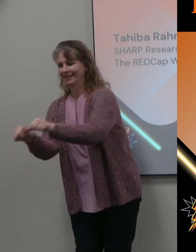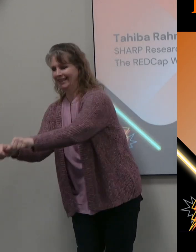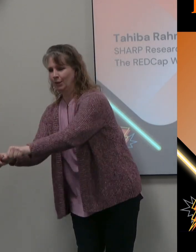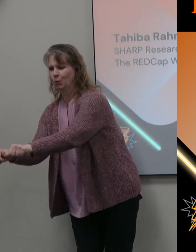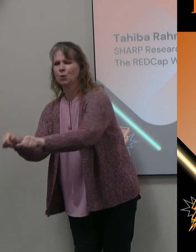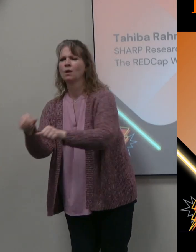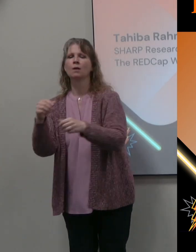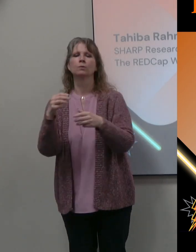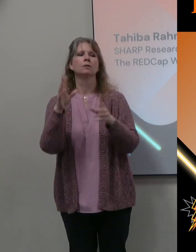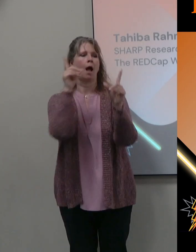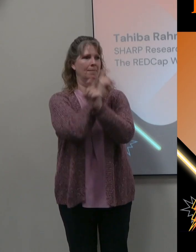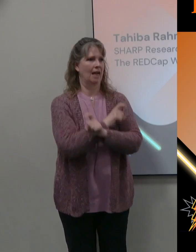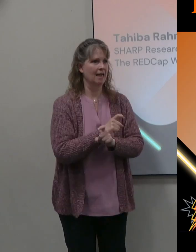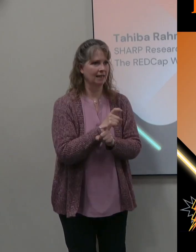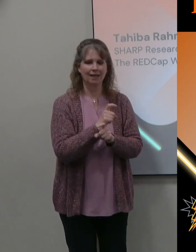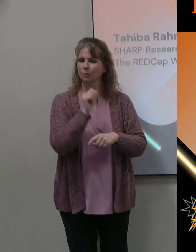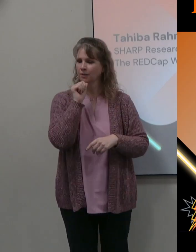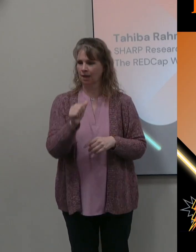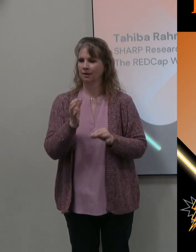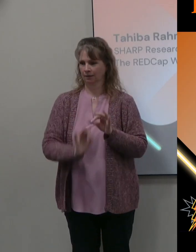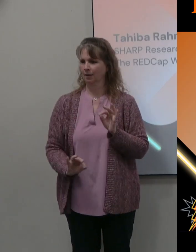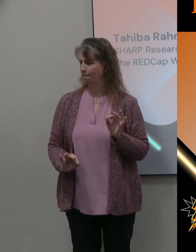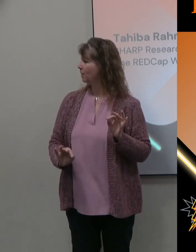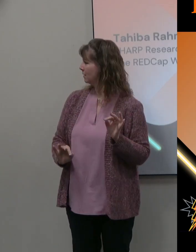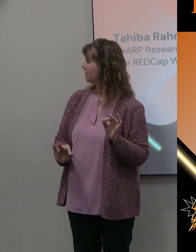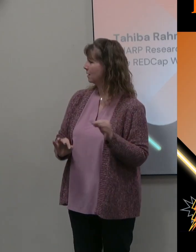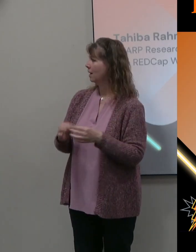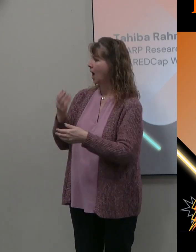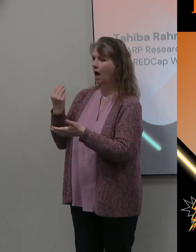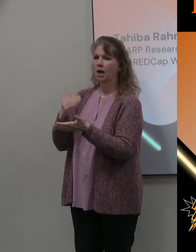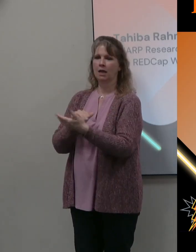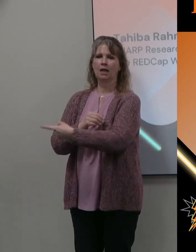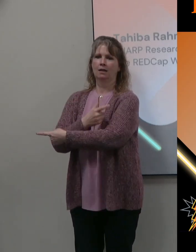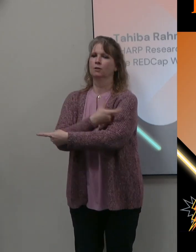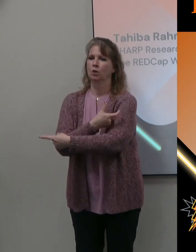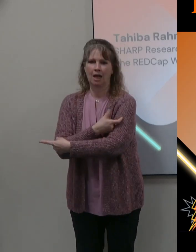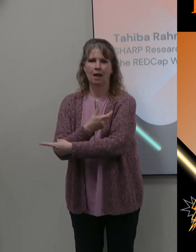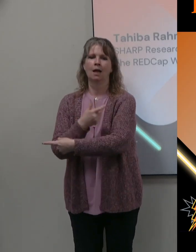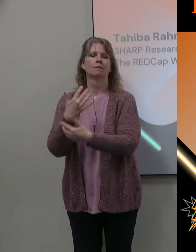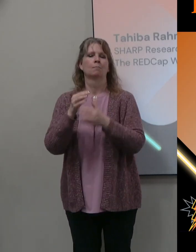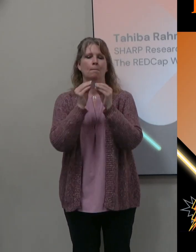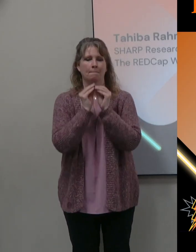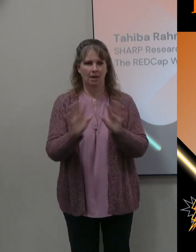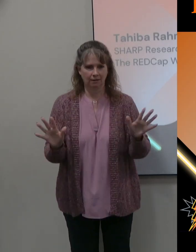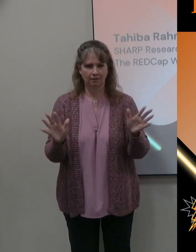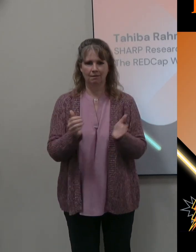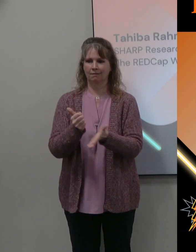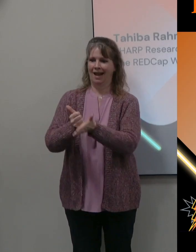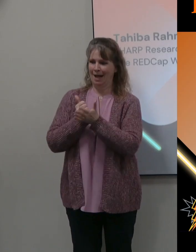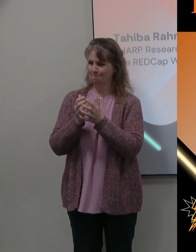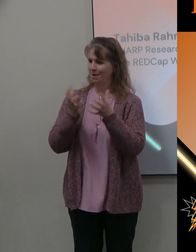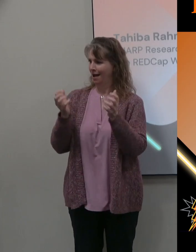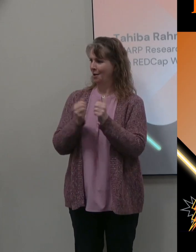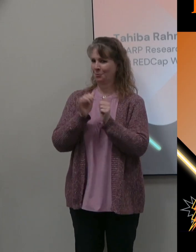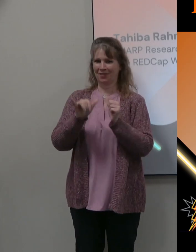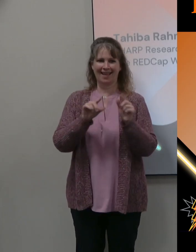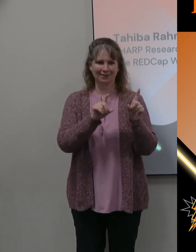it would stop the survey. And if you are deaf, it would continue the survey. So needless to say, it was a little complicated. And Jenna is a huge blessing